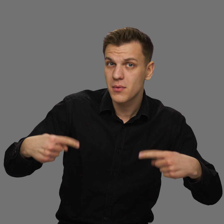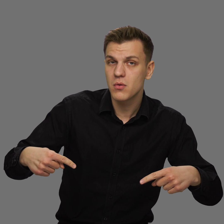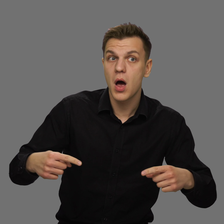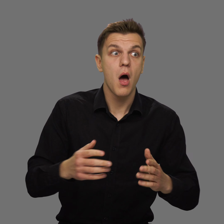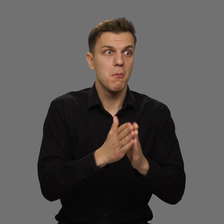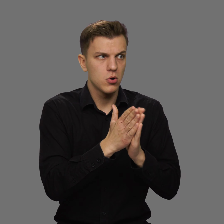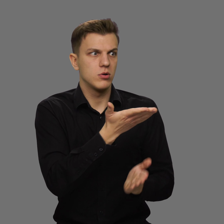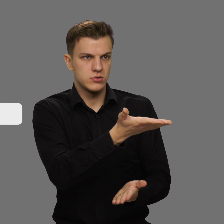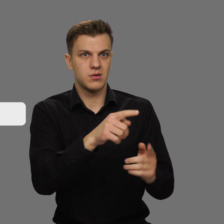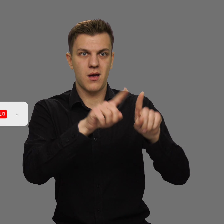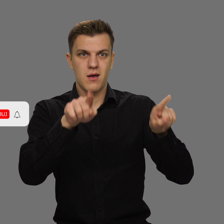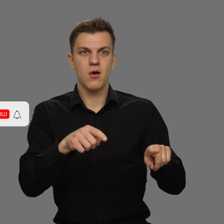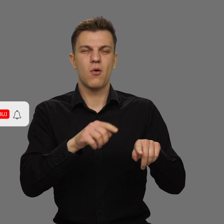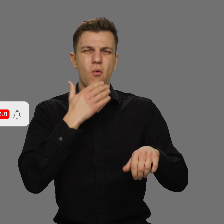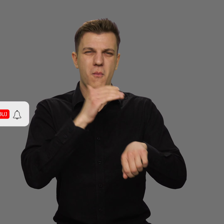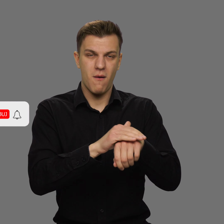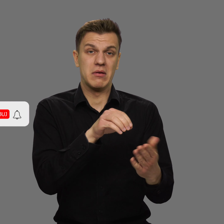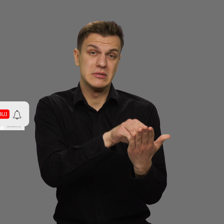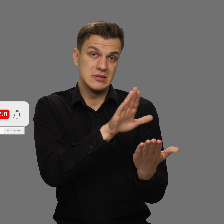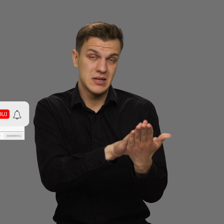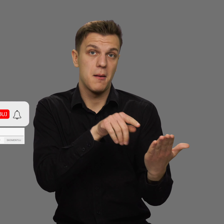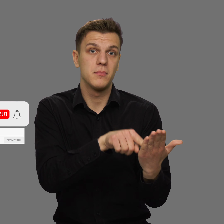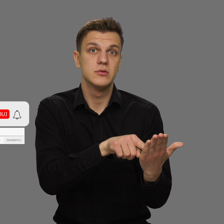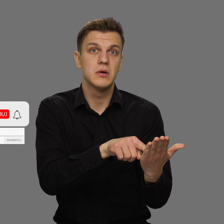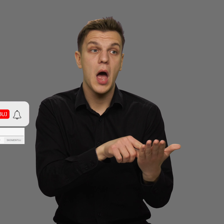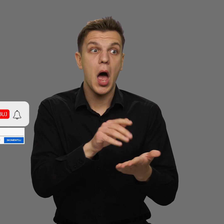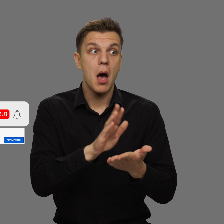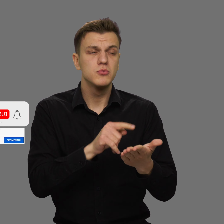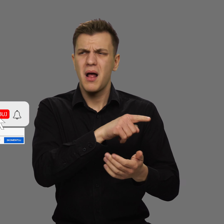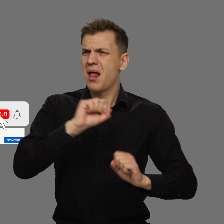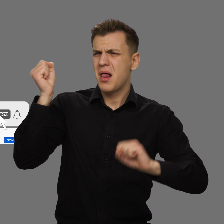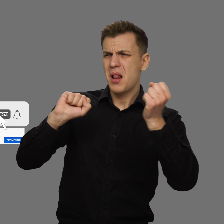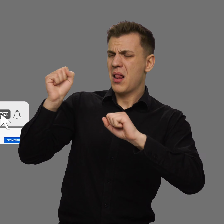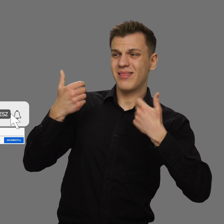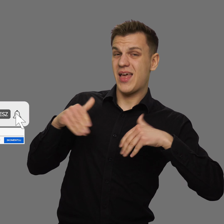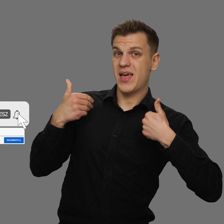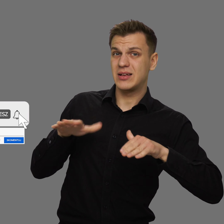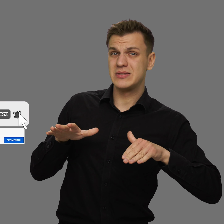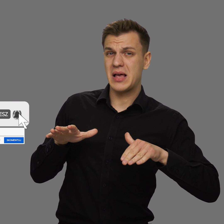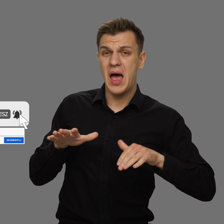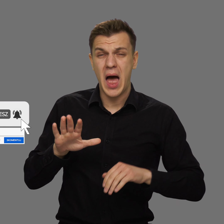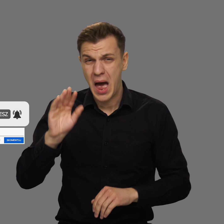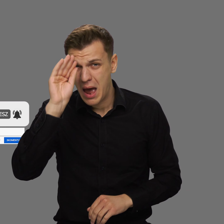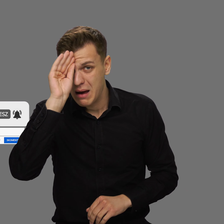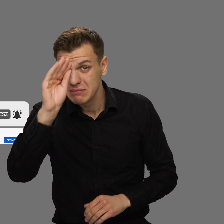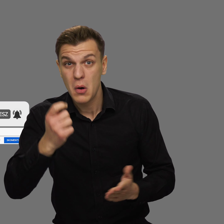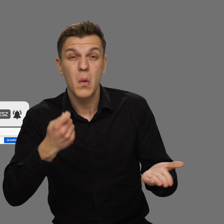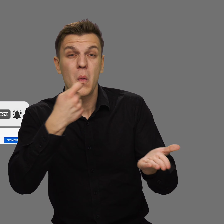That the vehicle is accident-free and has not been involved in any collision. If, the seller does not want to include such information in the contract --